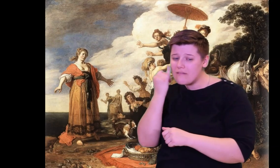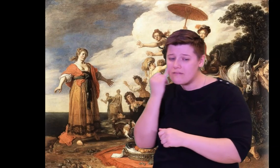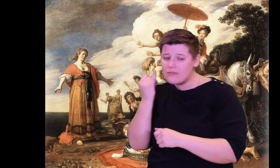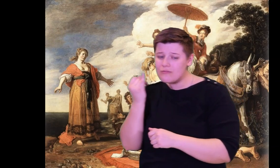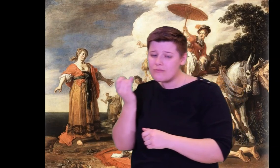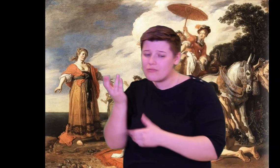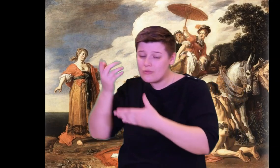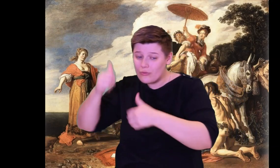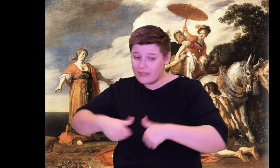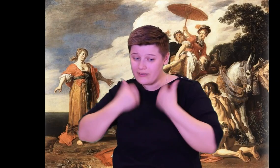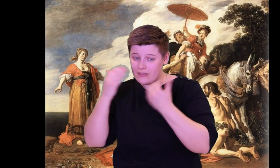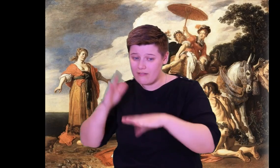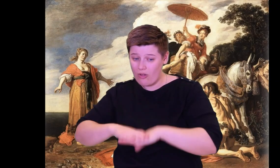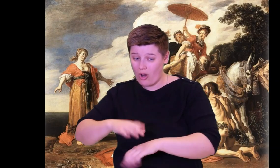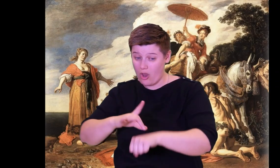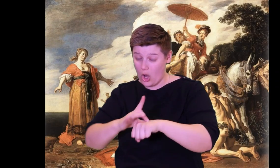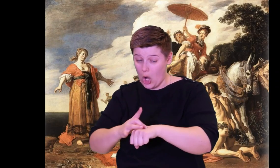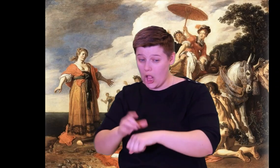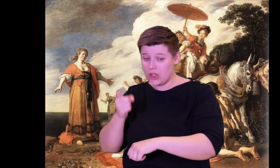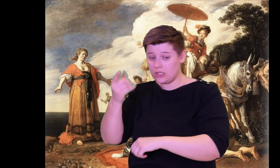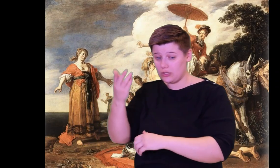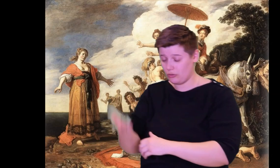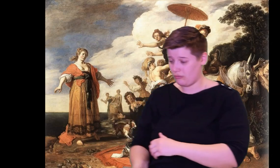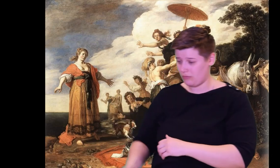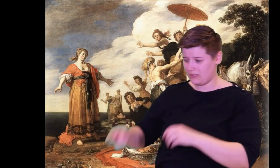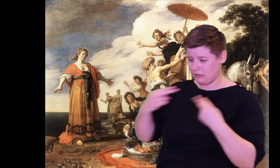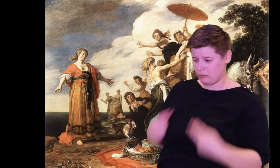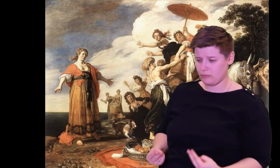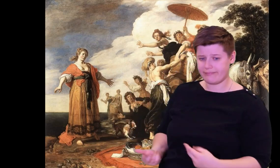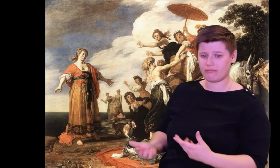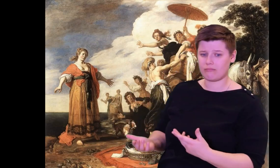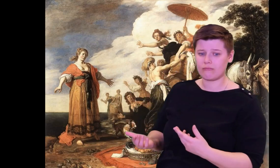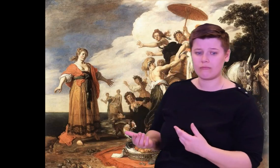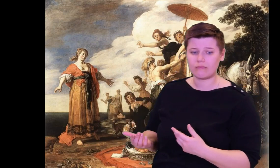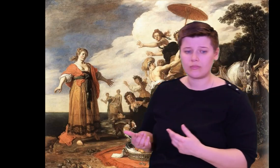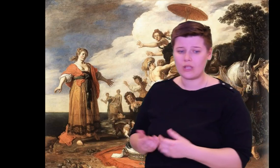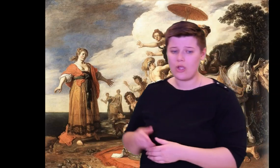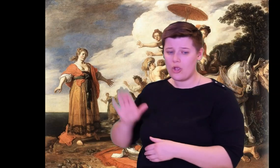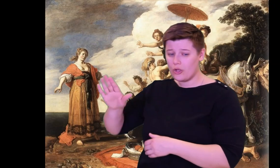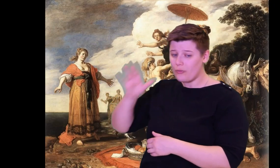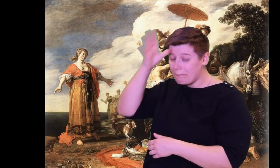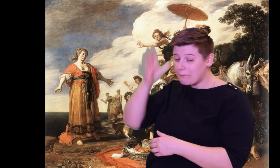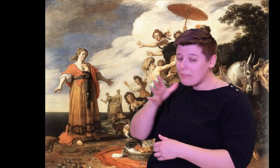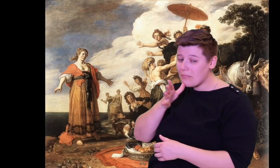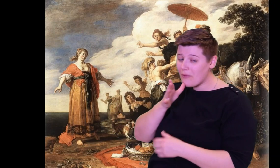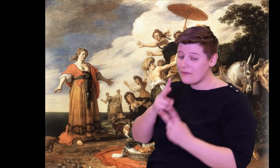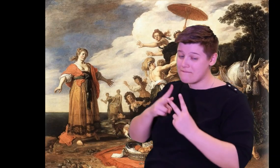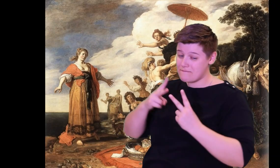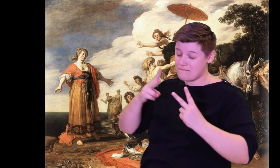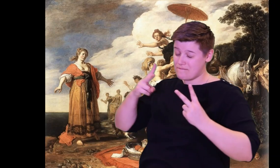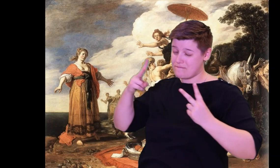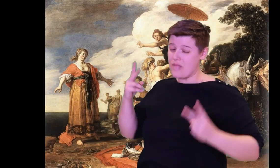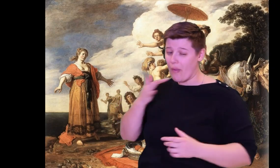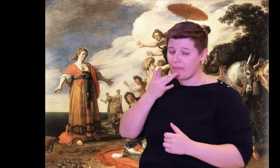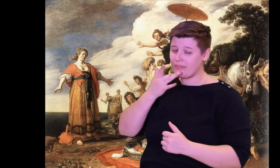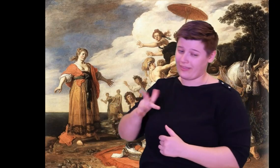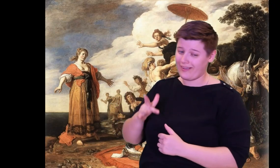I have seen no one like you. Never, no one. My eyes are dazzled when I look at you.